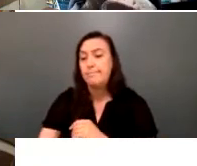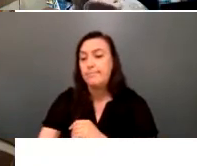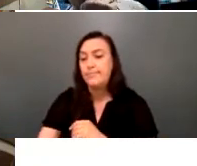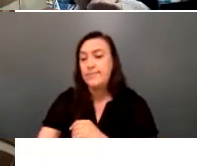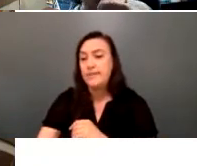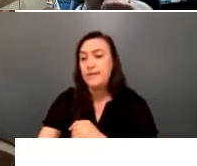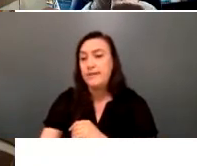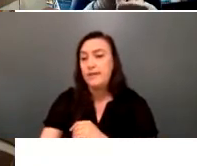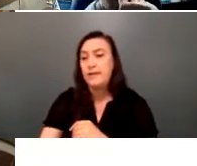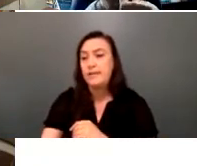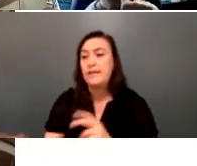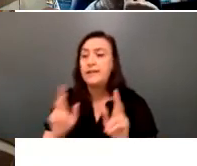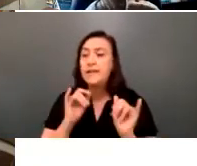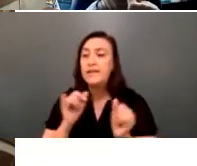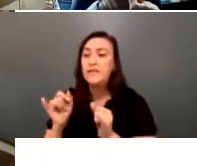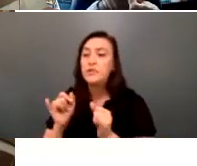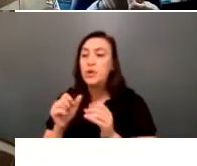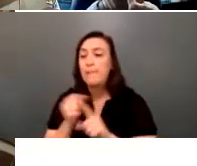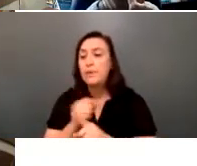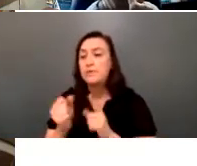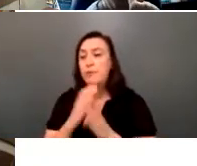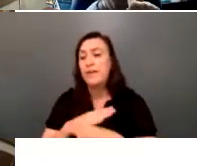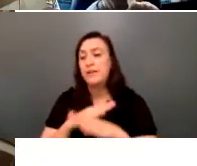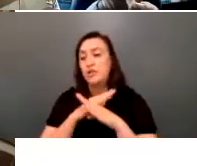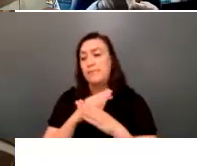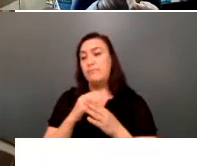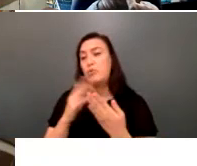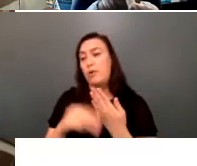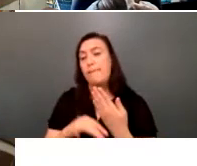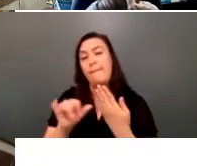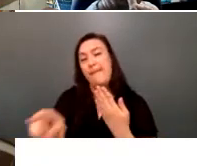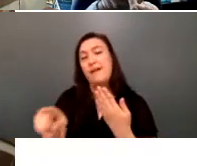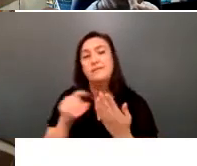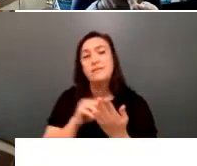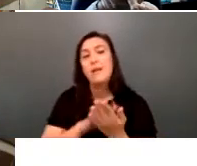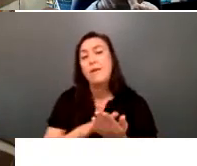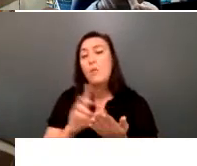plan is a document just to do an assessment to look at where might